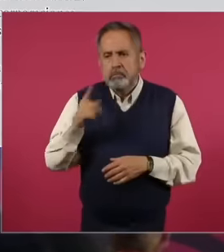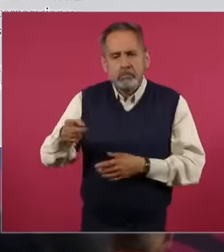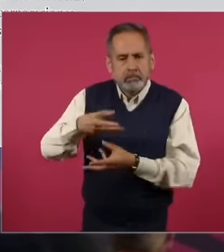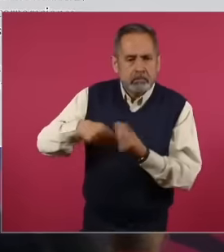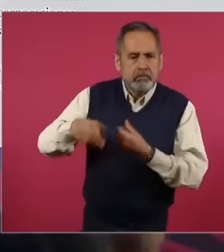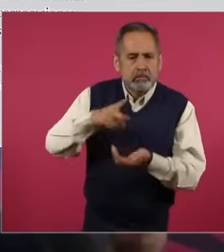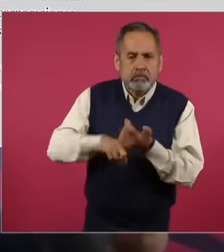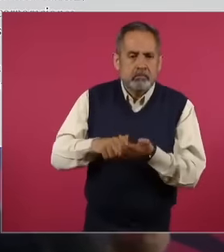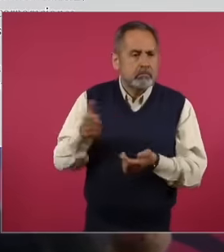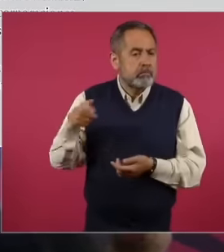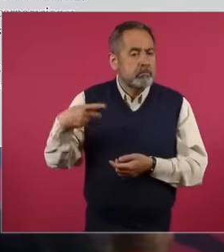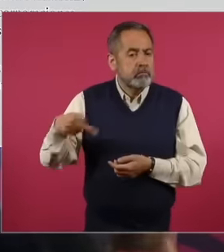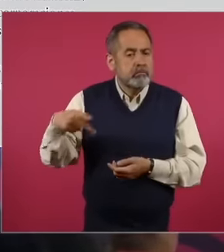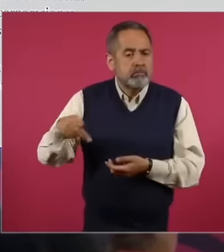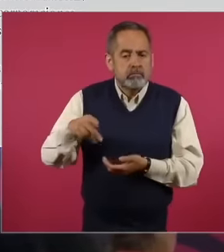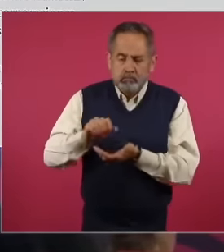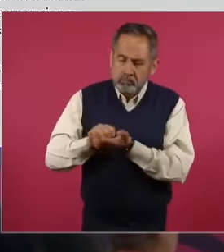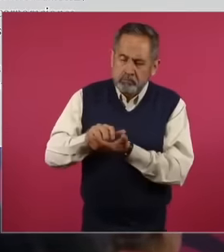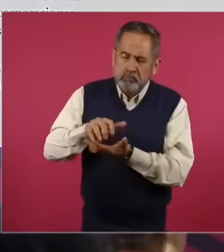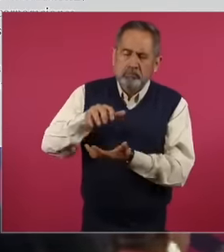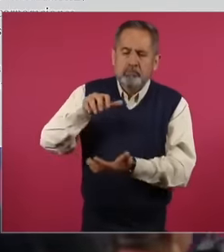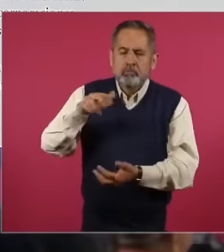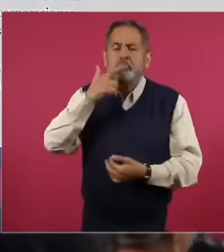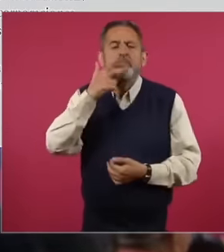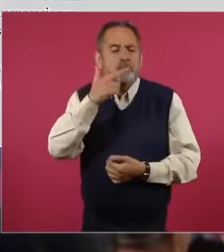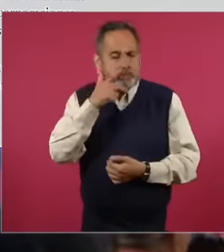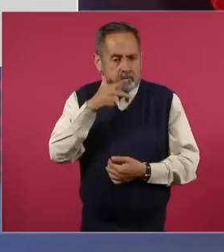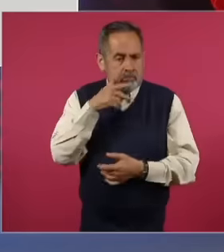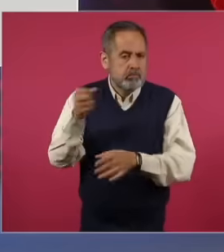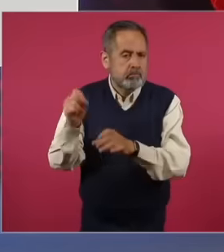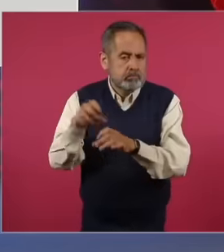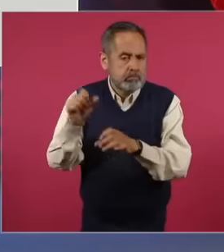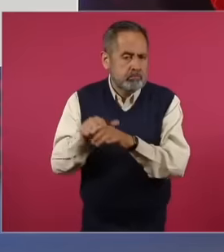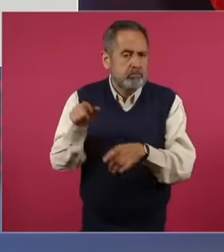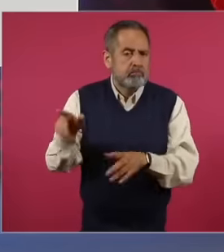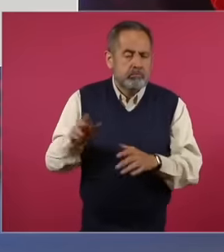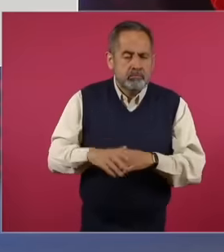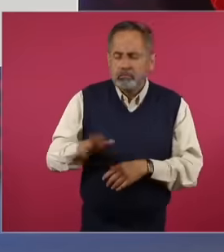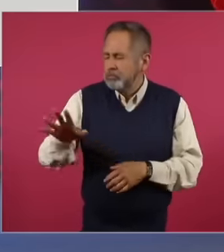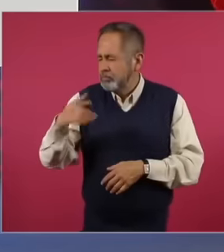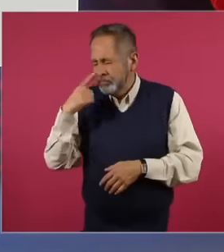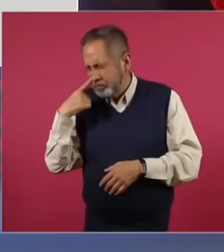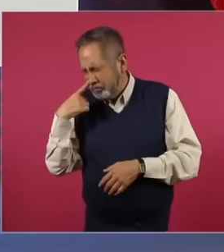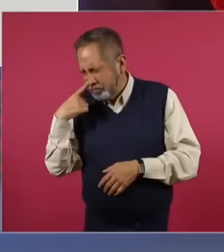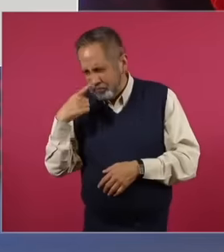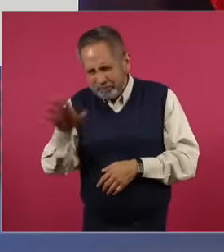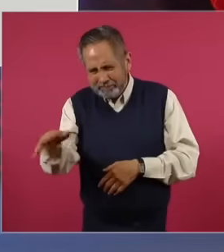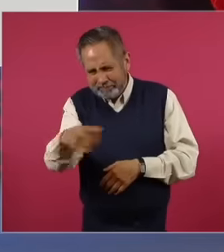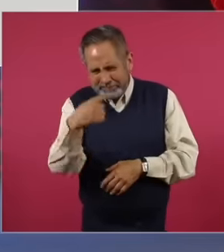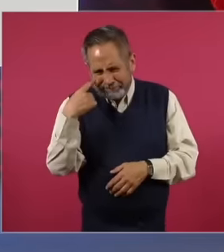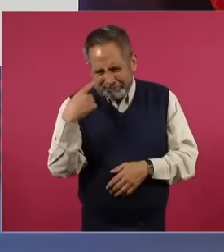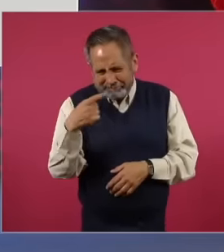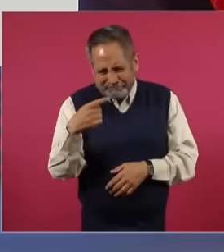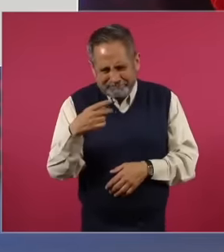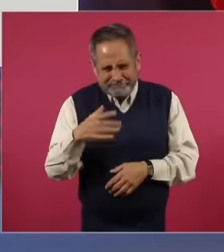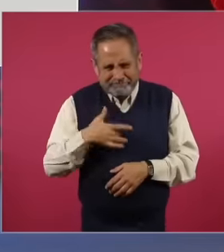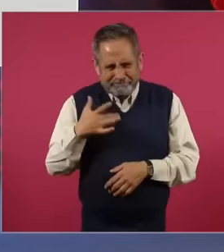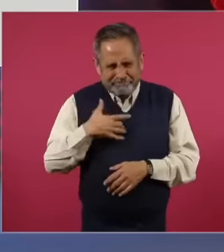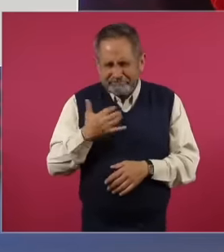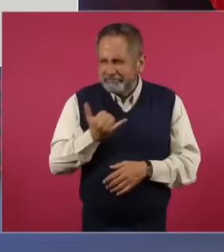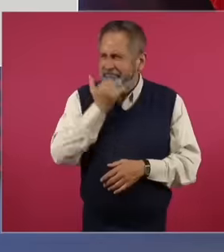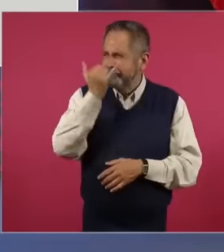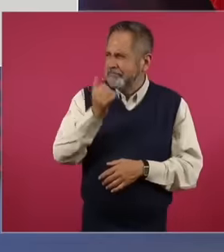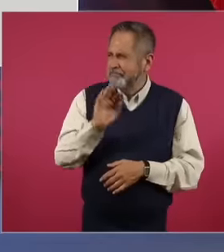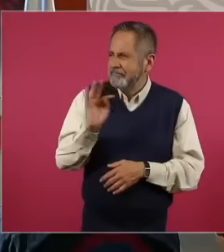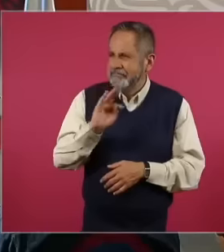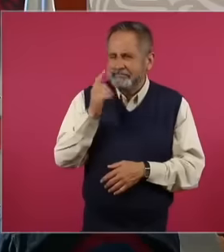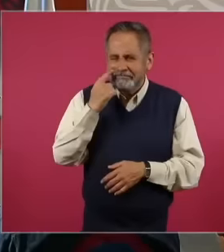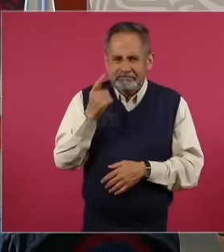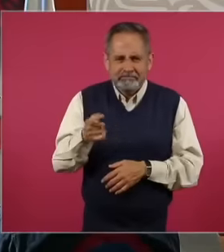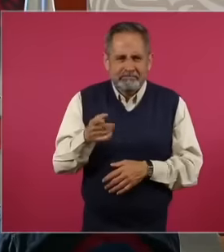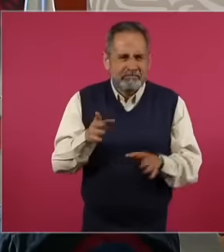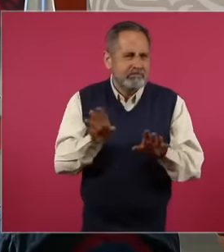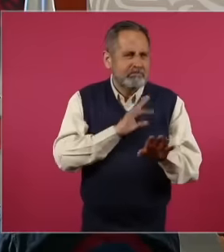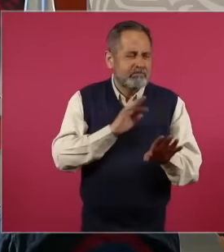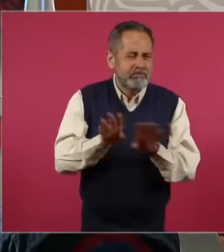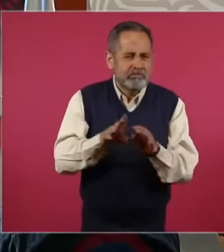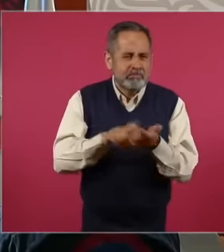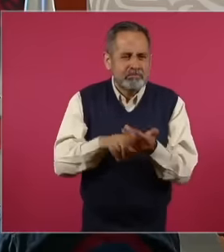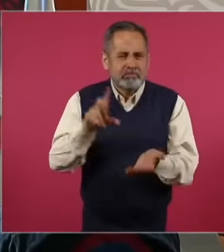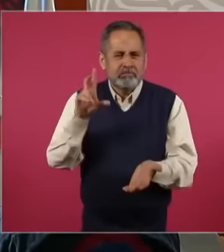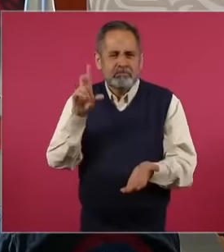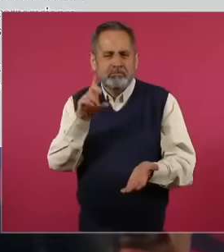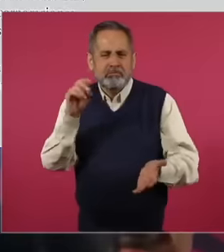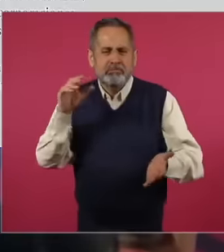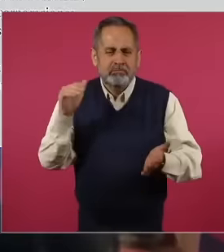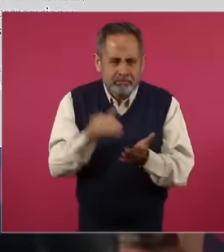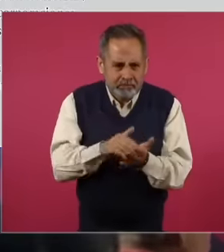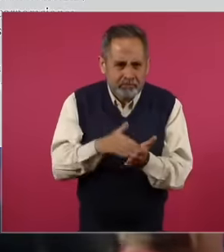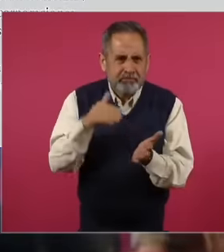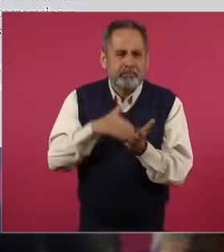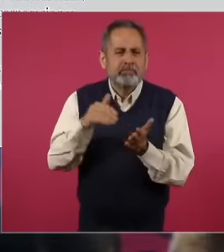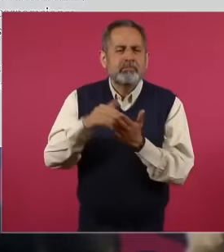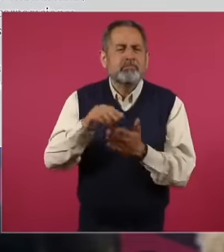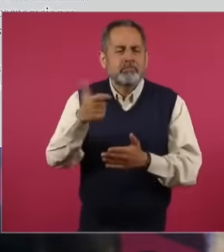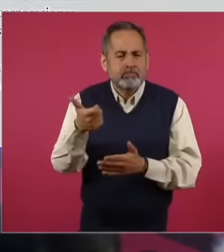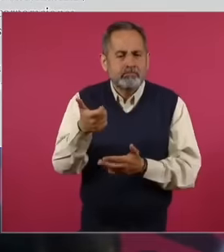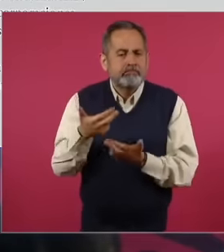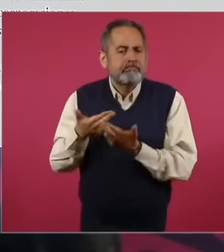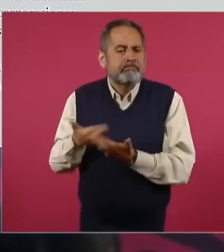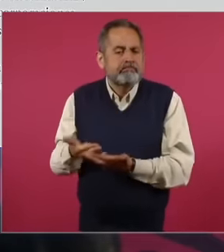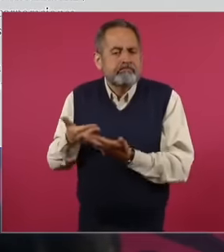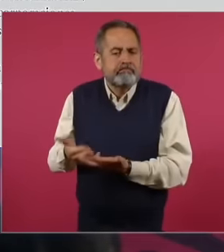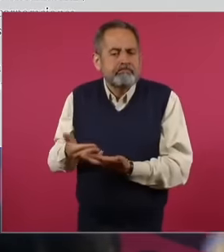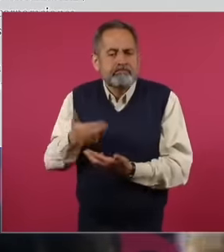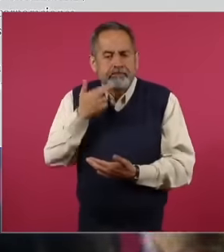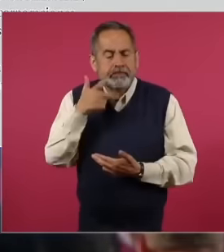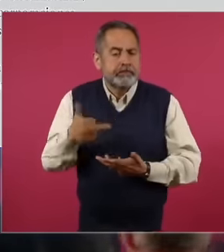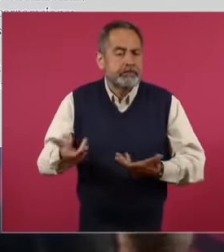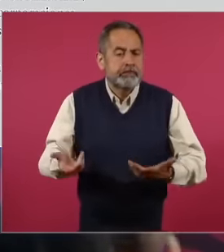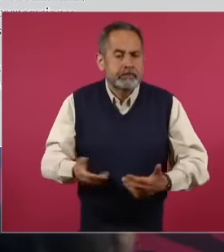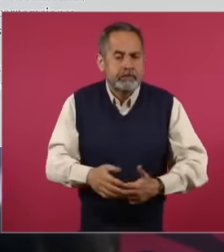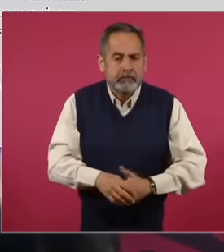savings. Let's see if I'm not mistaken, of the order of 3000 million pesos in favor